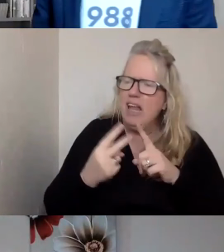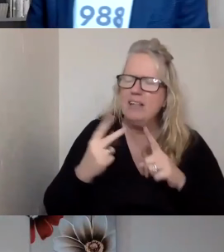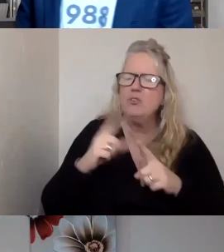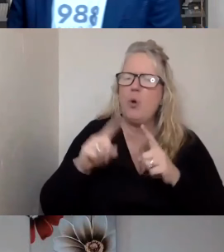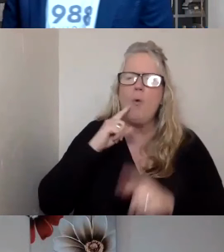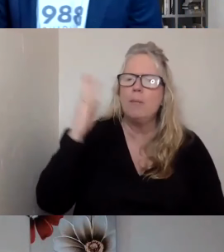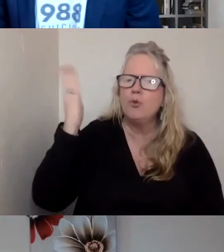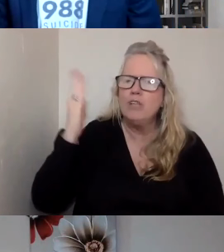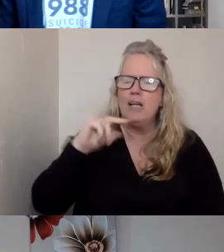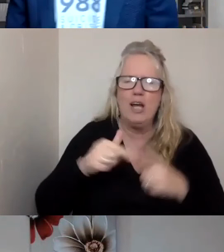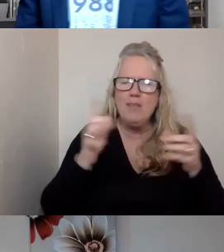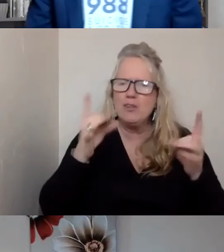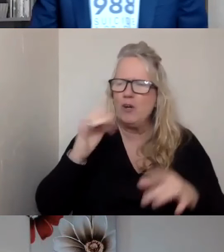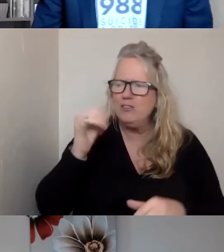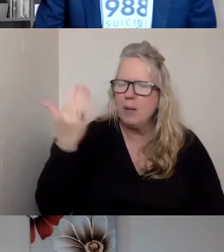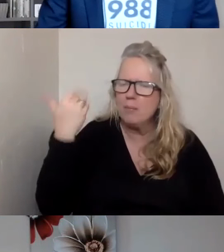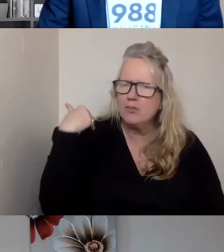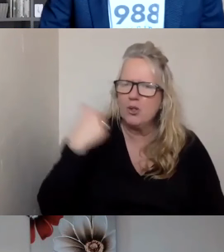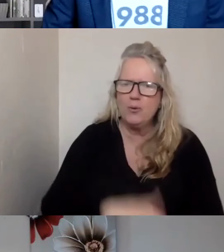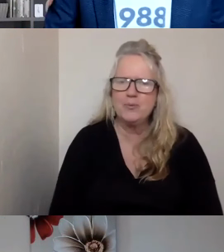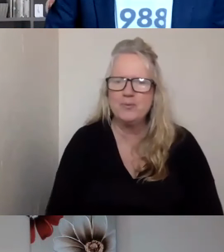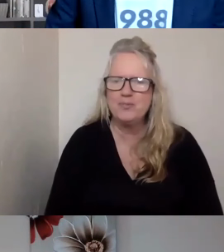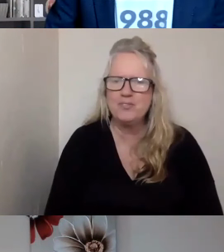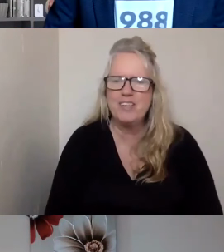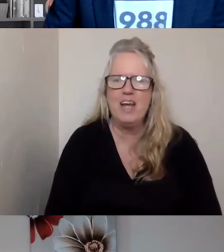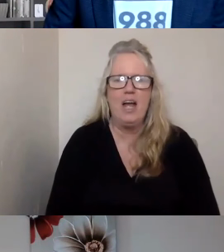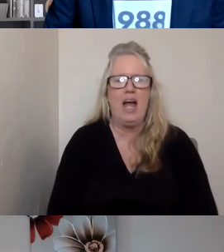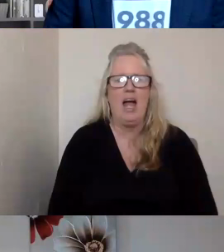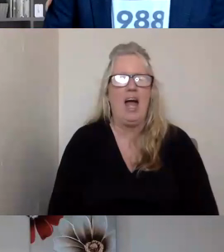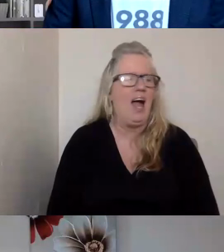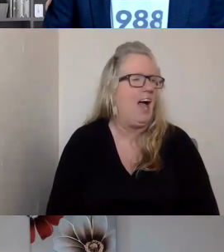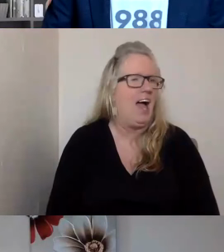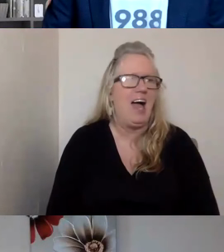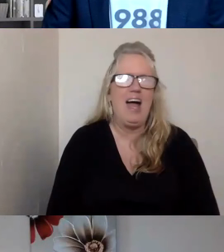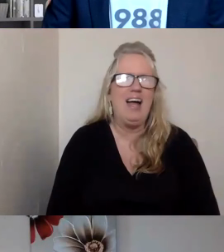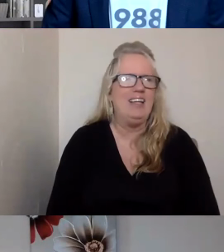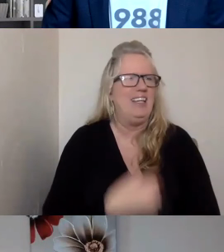GAVE MONTHS AGO? >>: IT WAS IN A PRESENTATION.